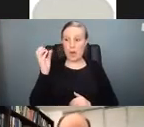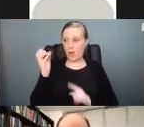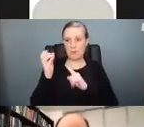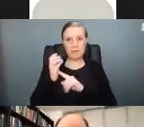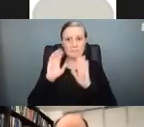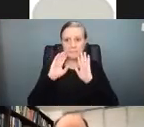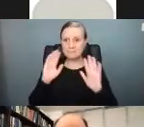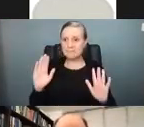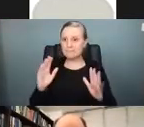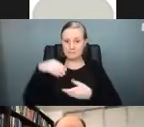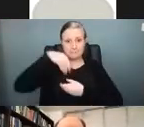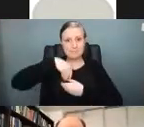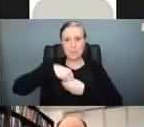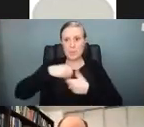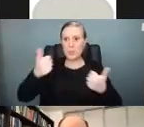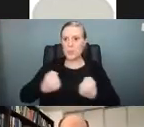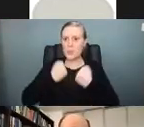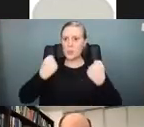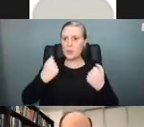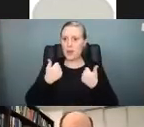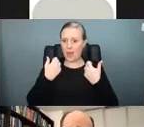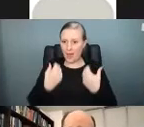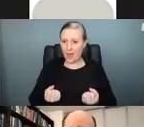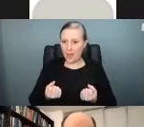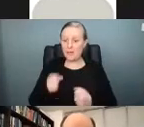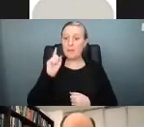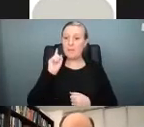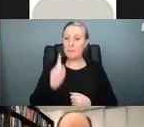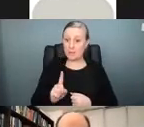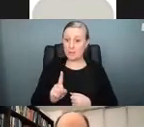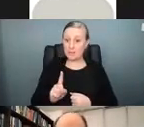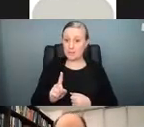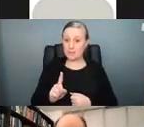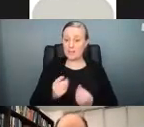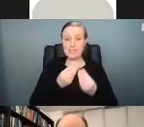in all sorts of ways remain resource constrained in some critical respects, especially when